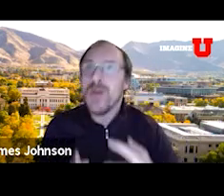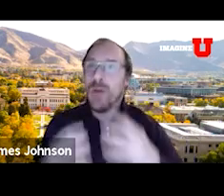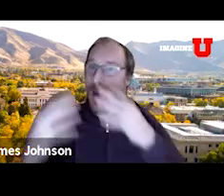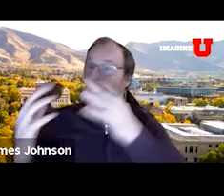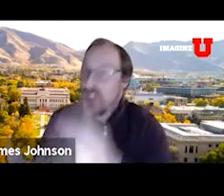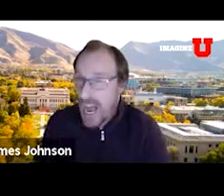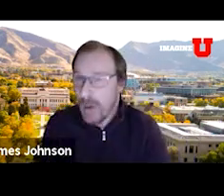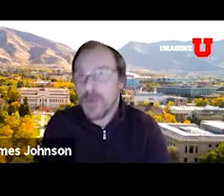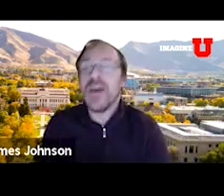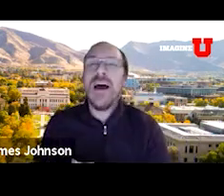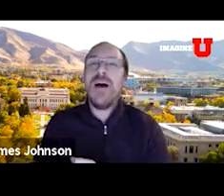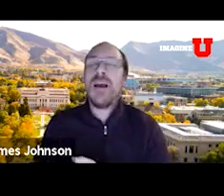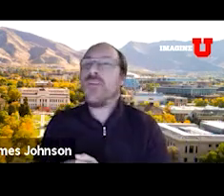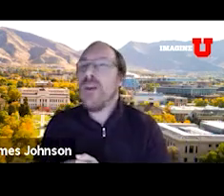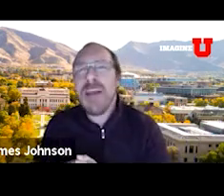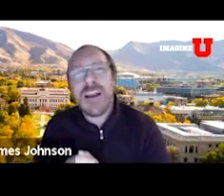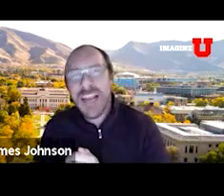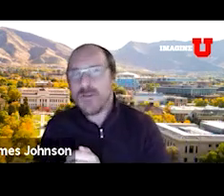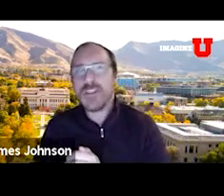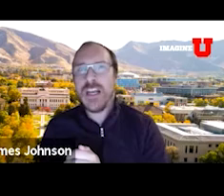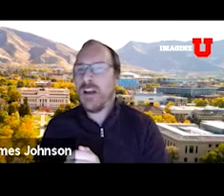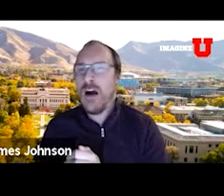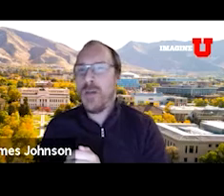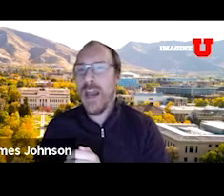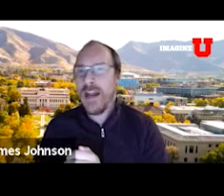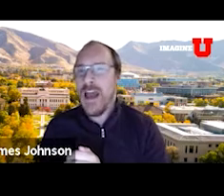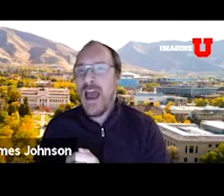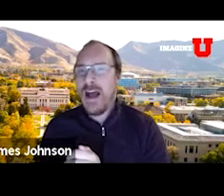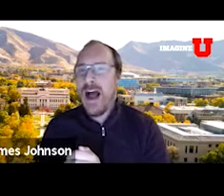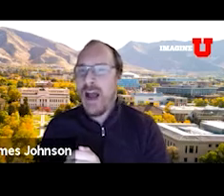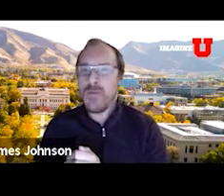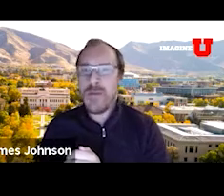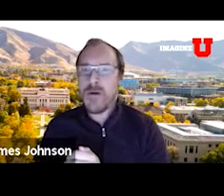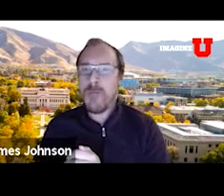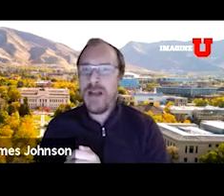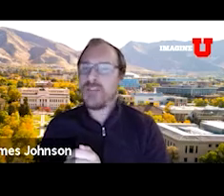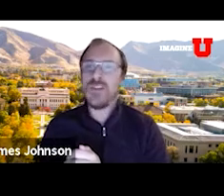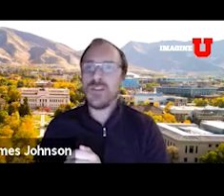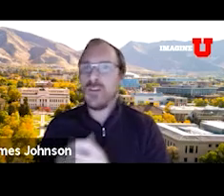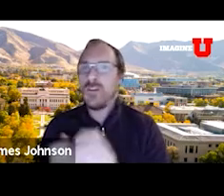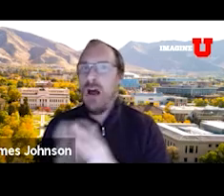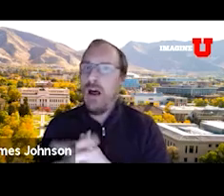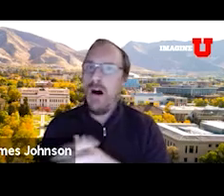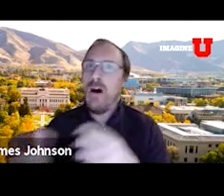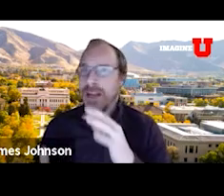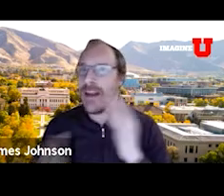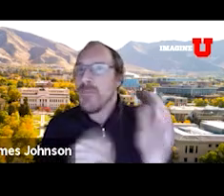when I was a child, is very interesting and complicated. I remember my sister, Holly,